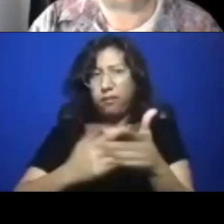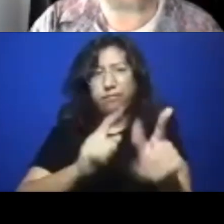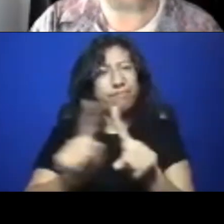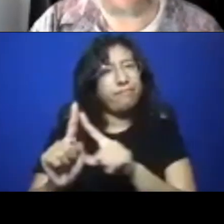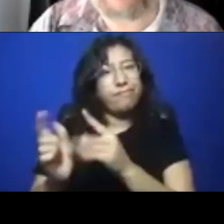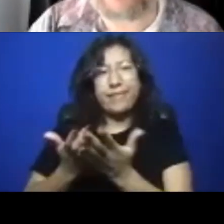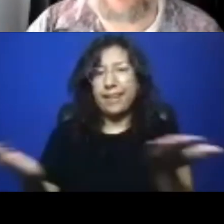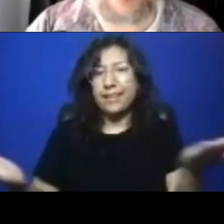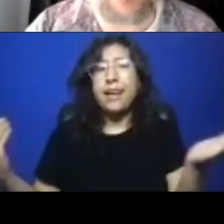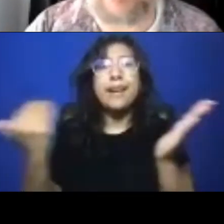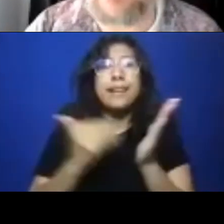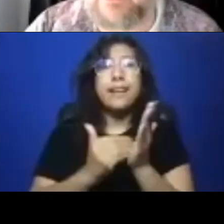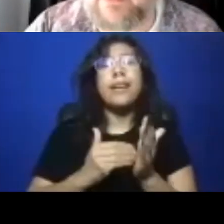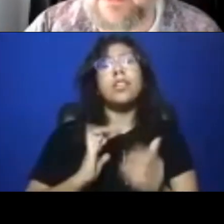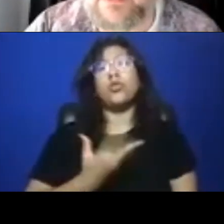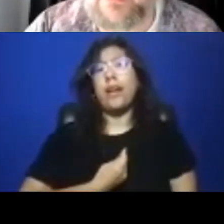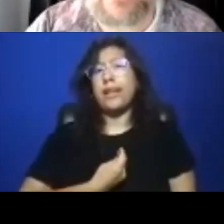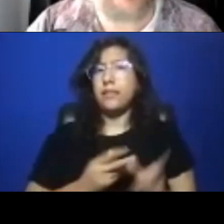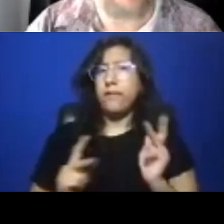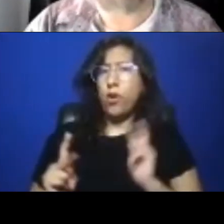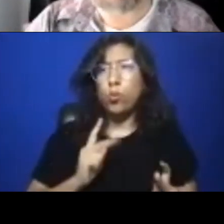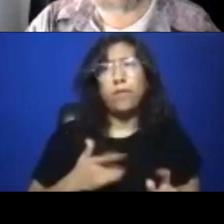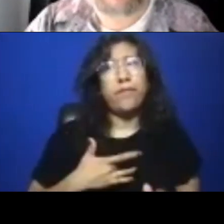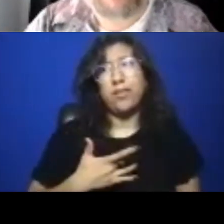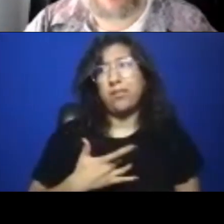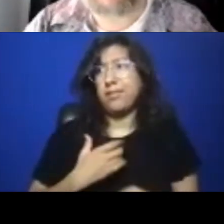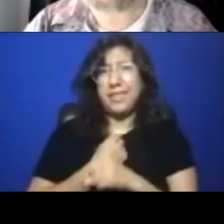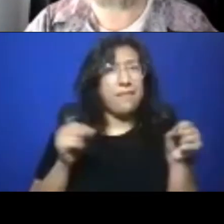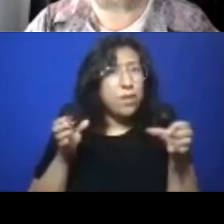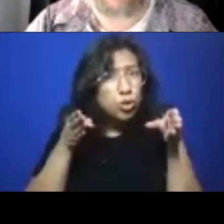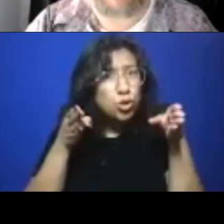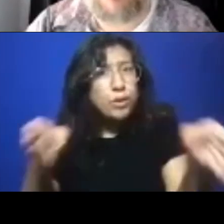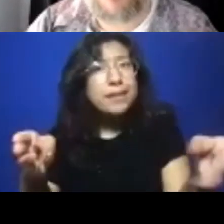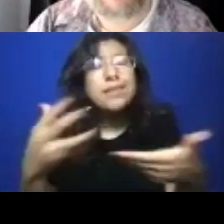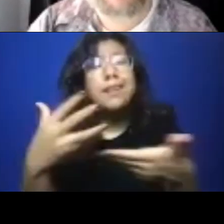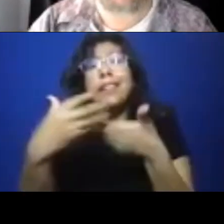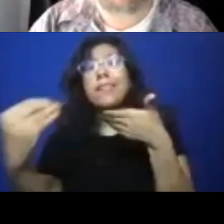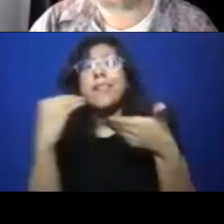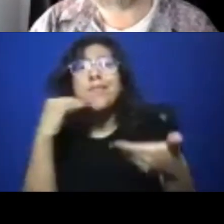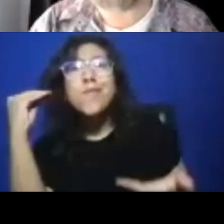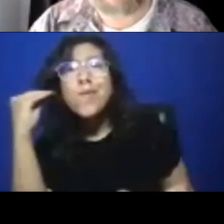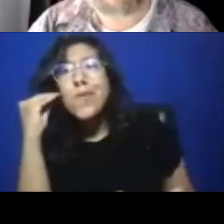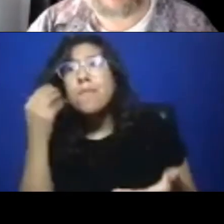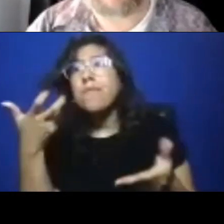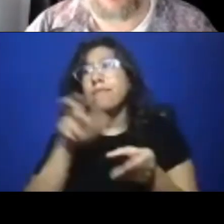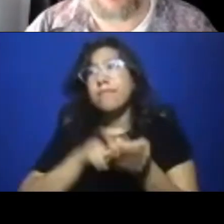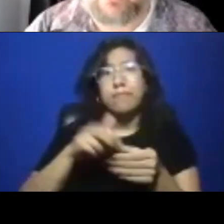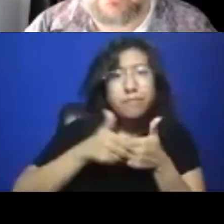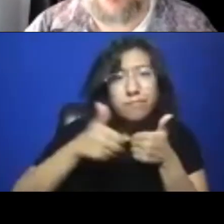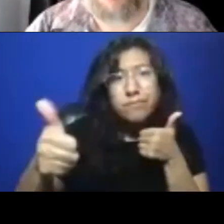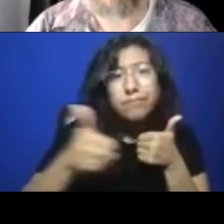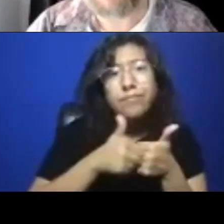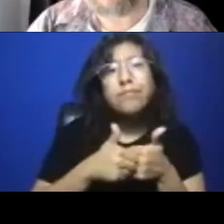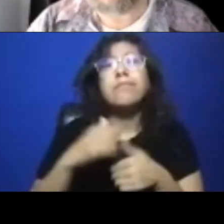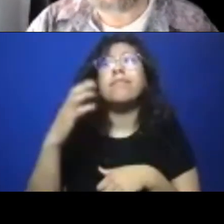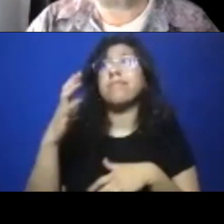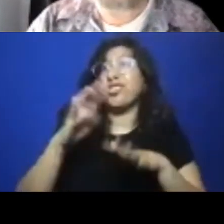So again, trans folks are feeling unsafe on the streets, leaving their house, getting on public transportation, being out in the world,